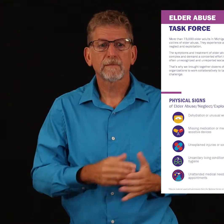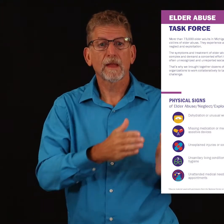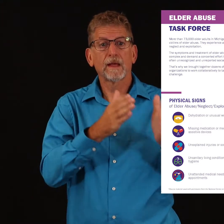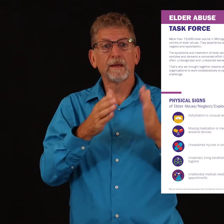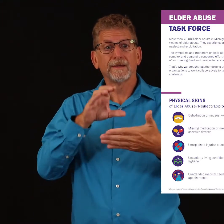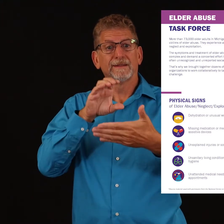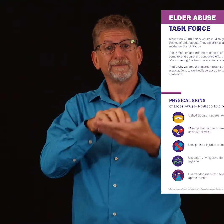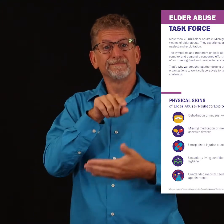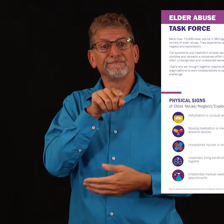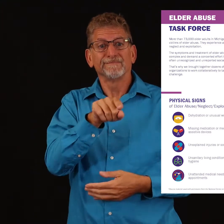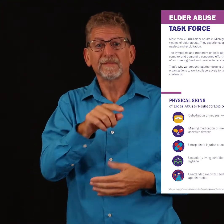[Next Section]